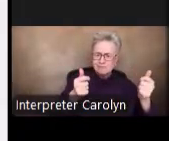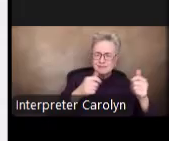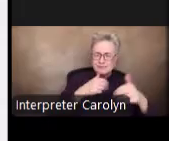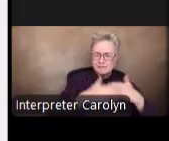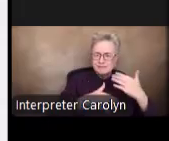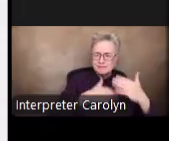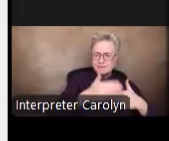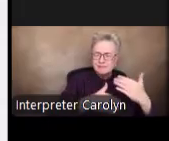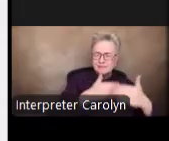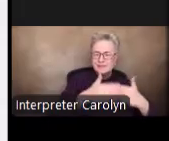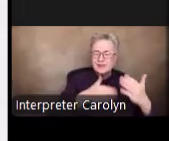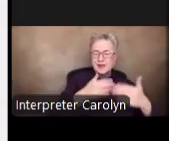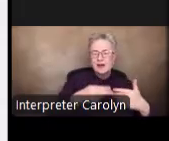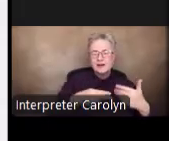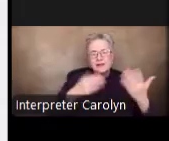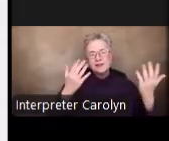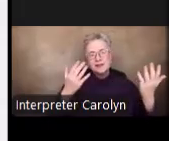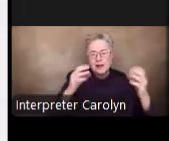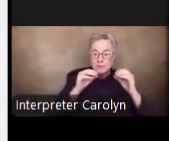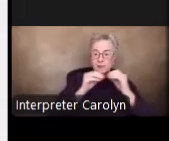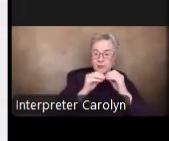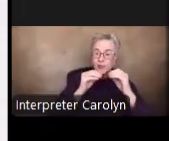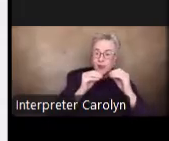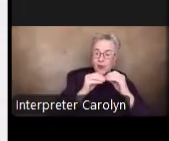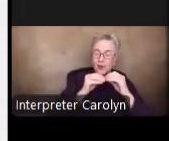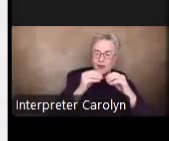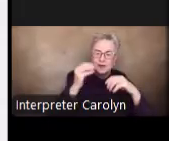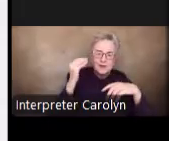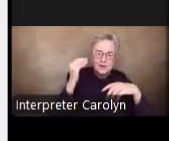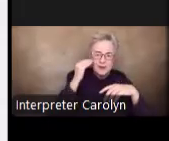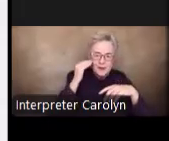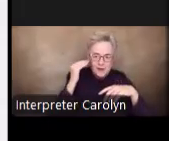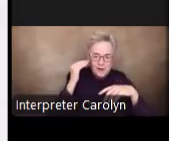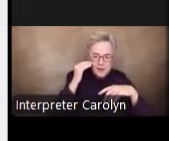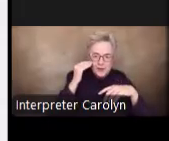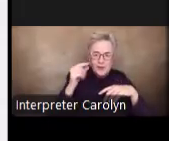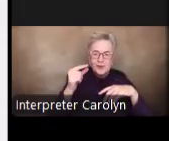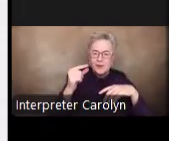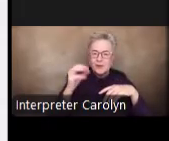frequency words, like more no go, while others take some more